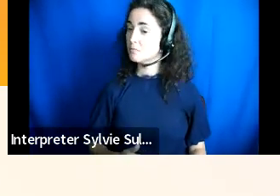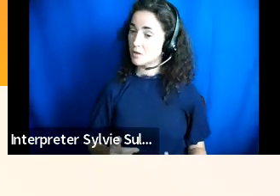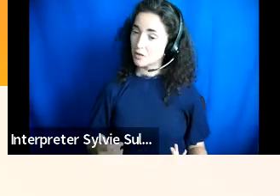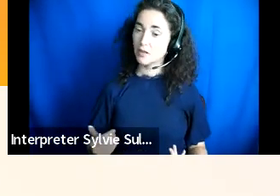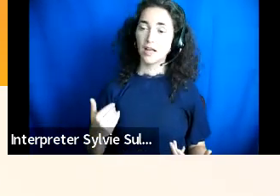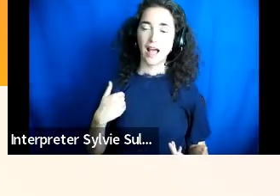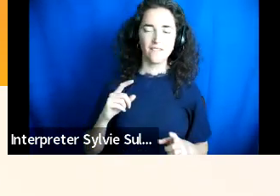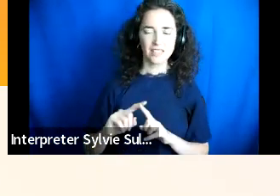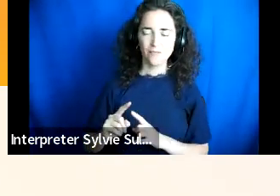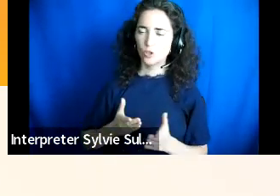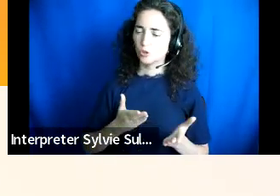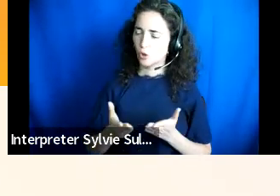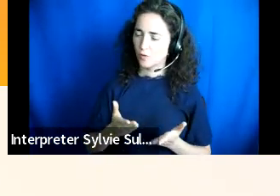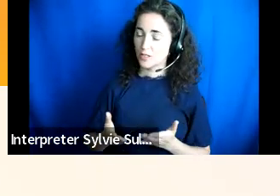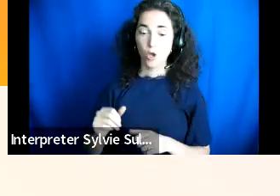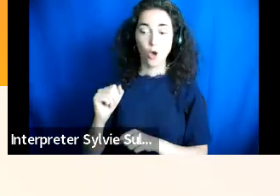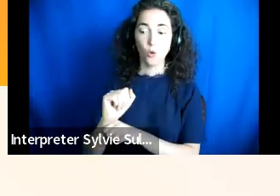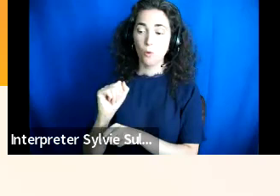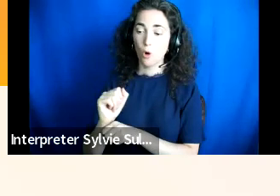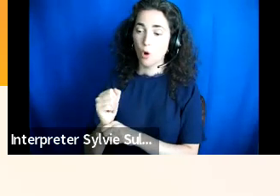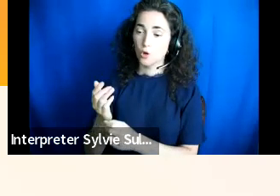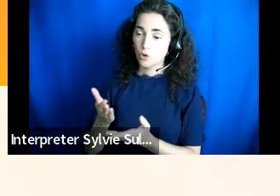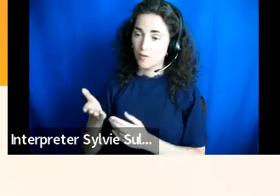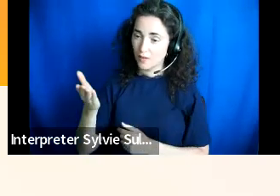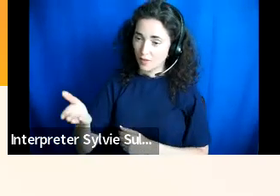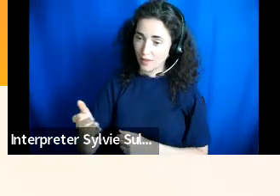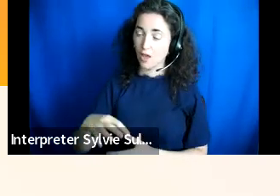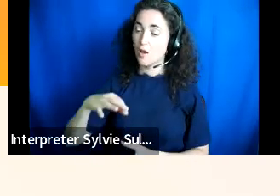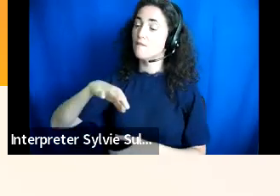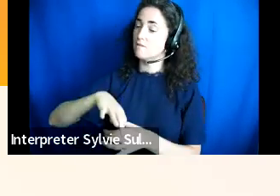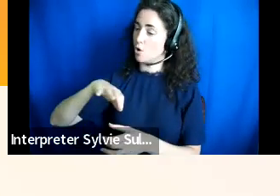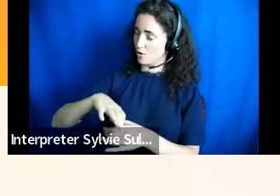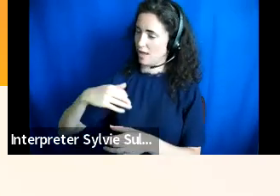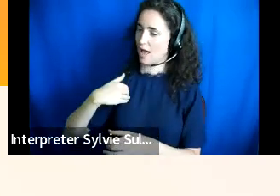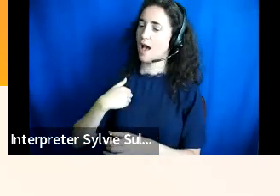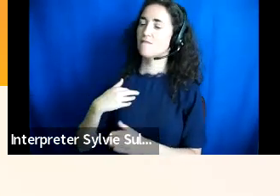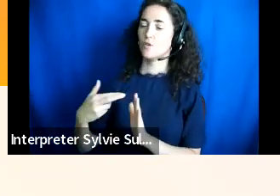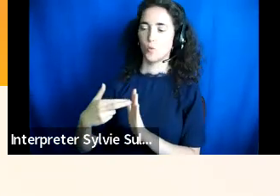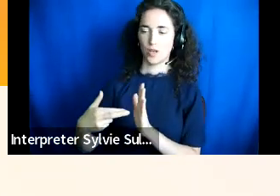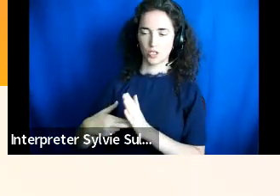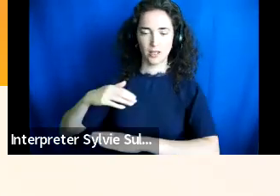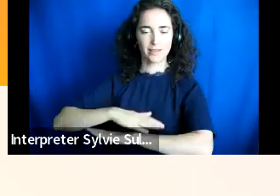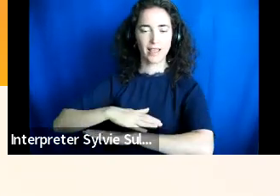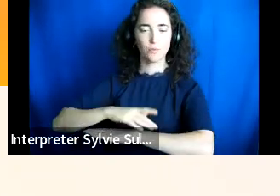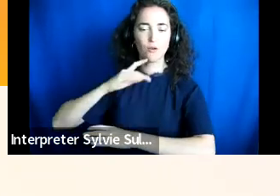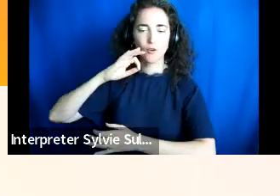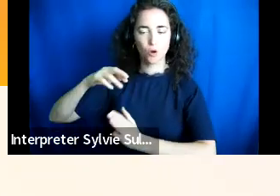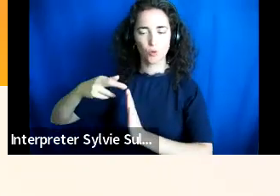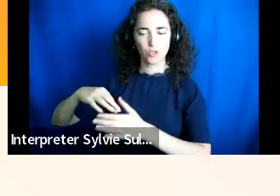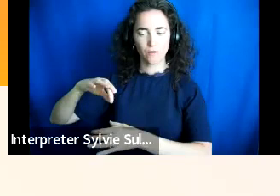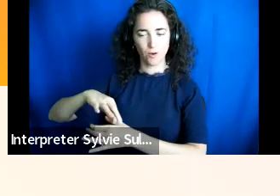Employment services. voting. It was a voting registration booth. So they got to really see.